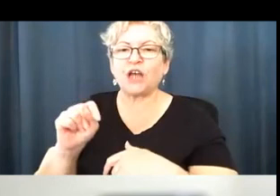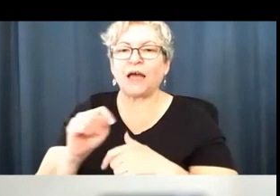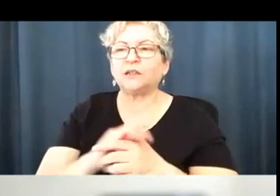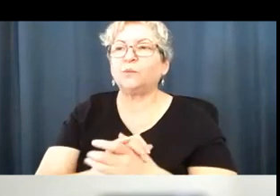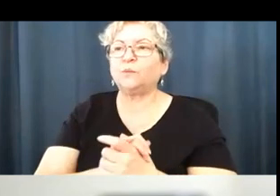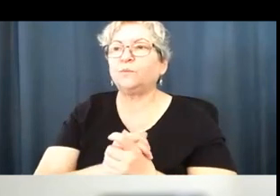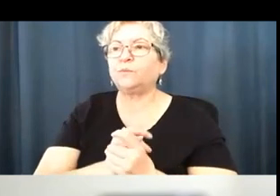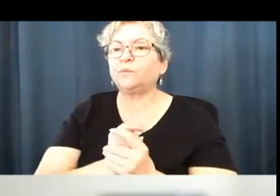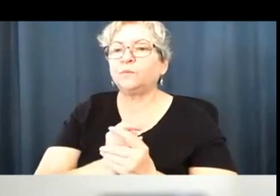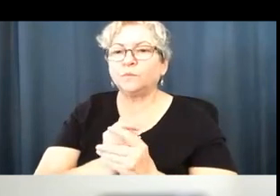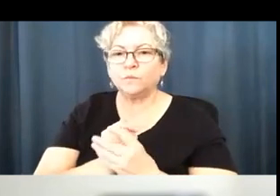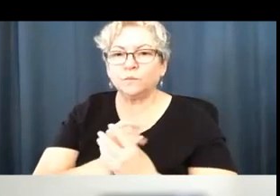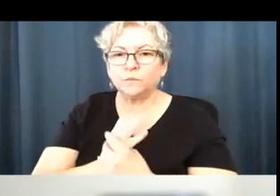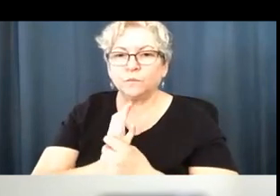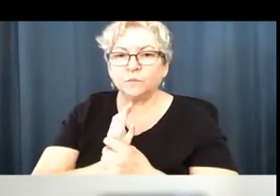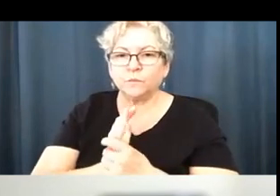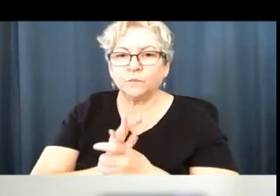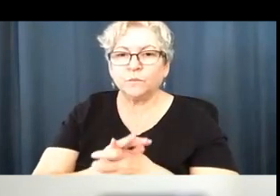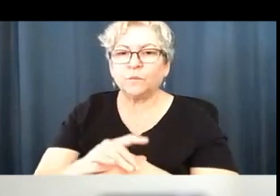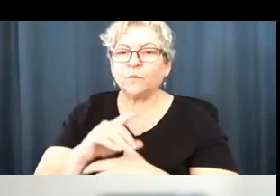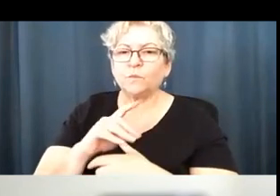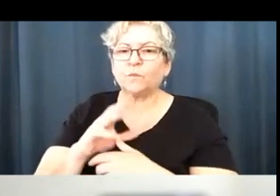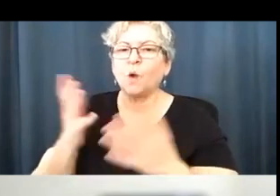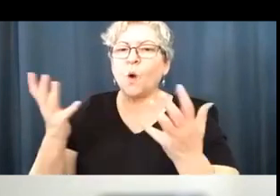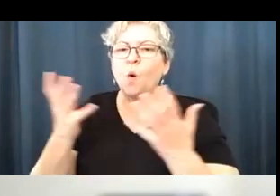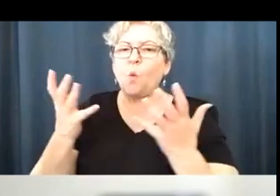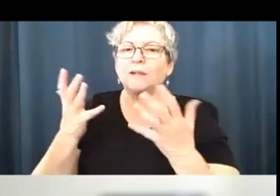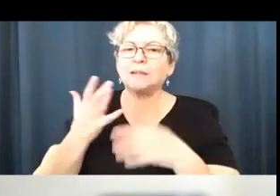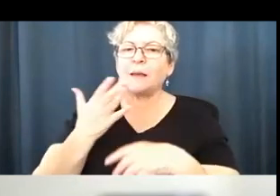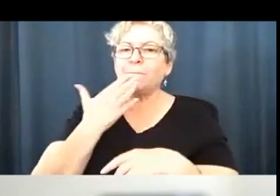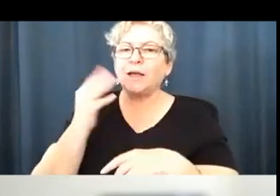When excuse me, what is the best way for my parent center